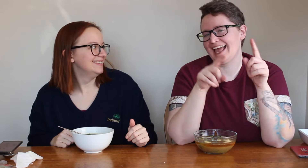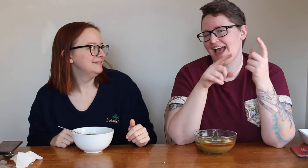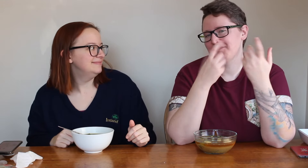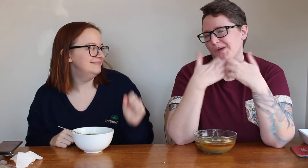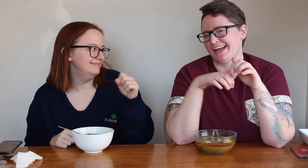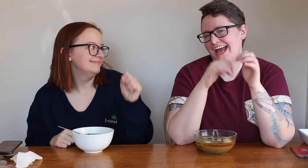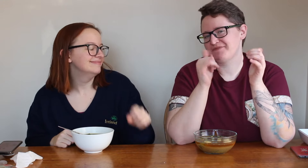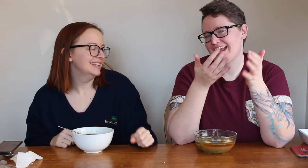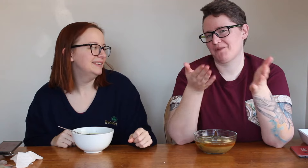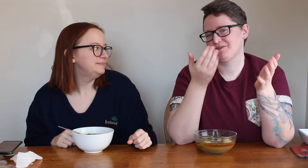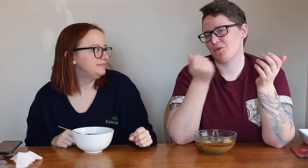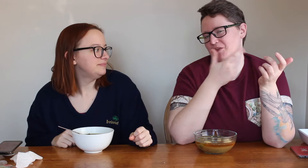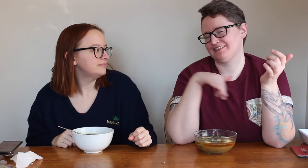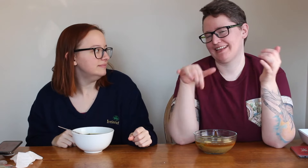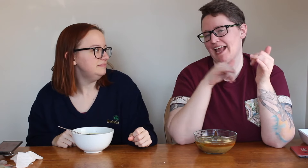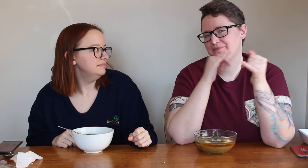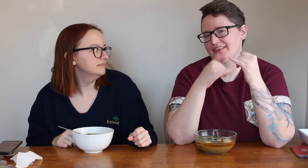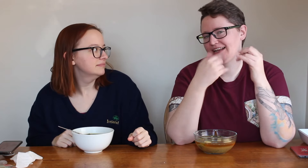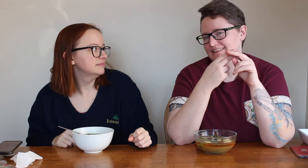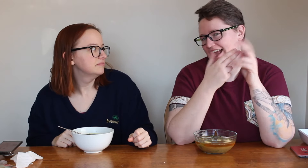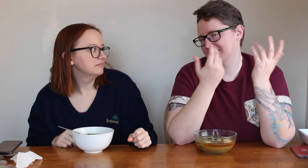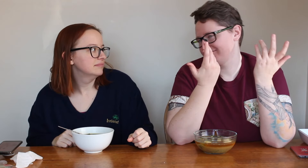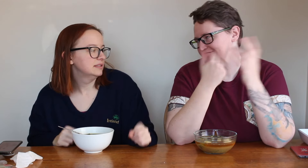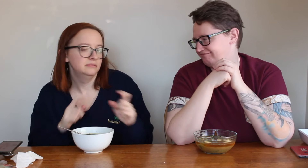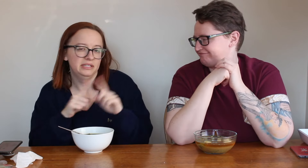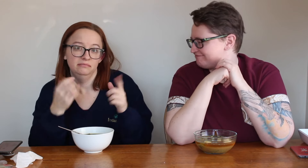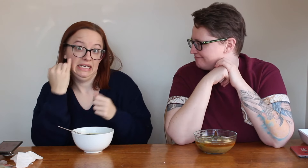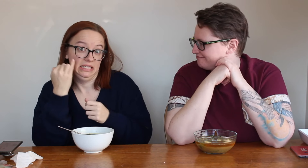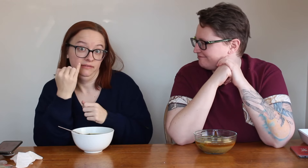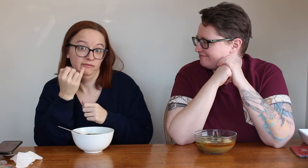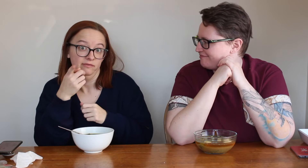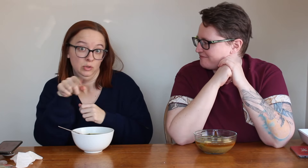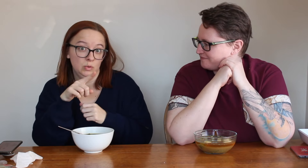Honestly, I don't even care about my first name. I mean, I'm not like attached to Jill I mean I'm not gonna change it. I don't hate it